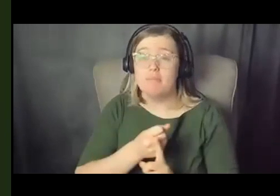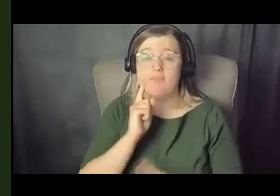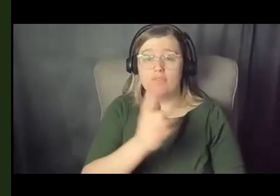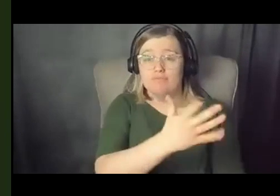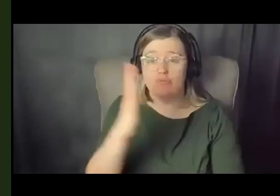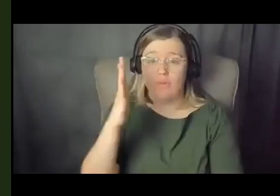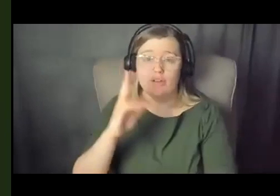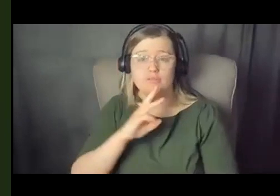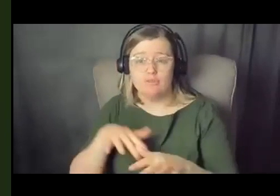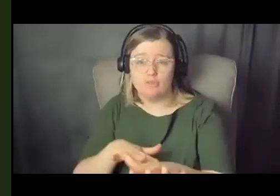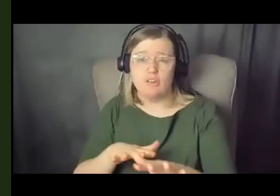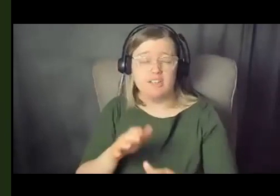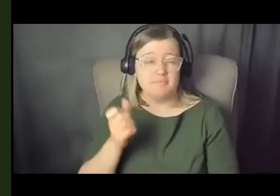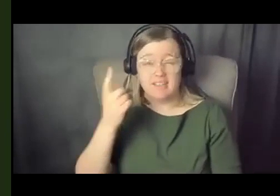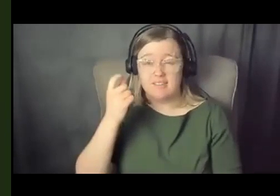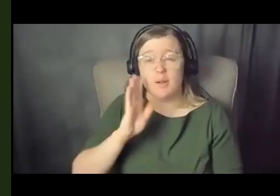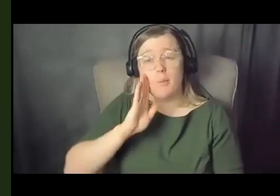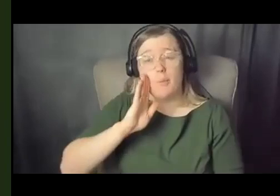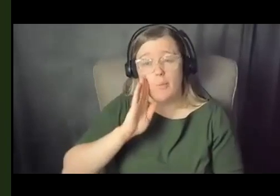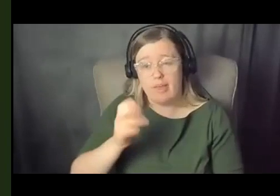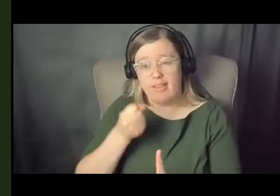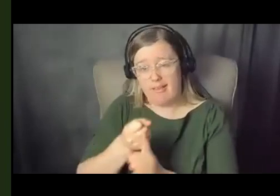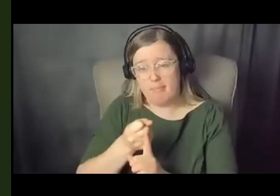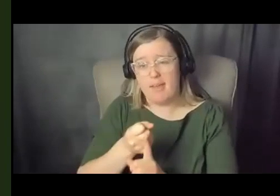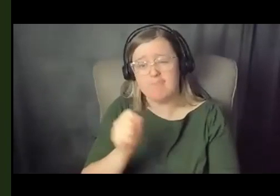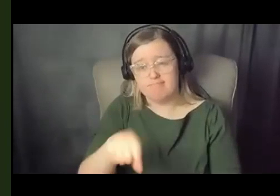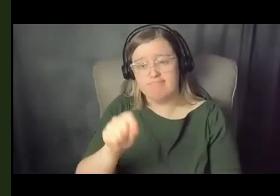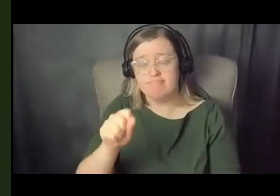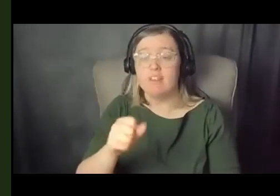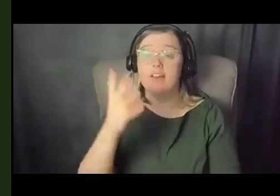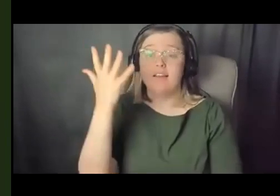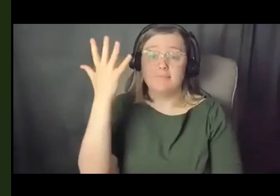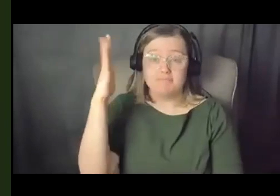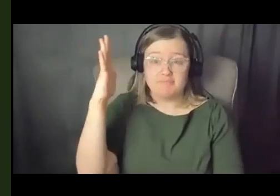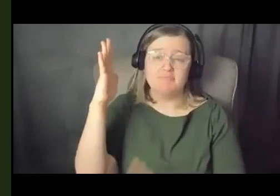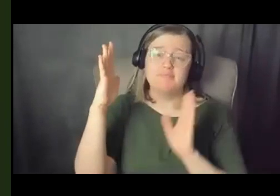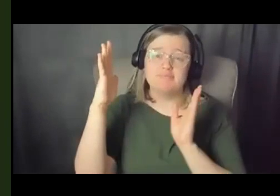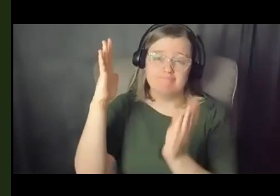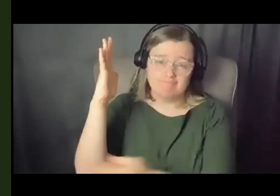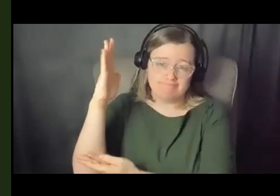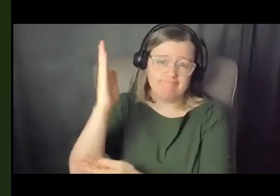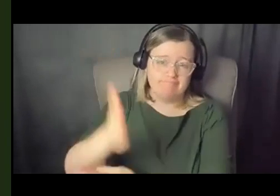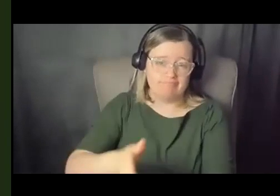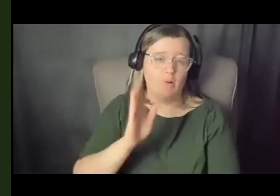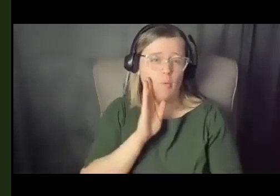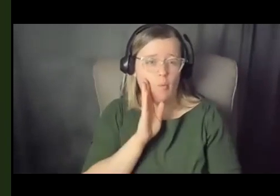I just want to be Frank about that, we will need to take trees down, affecting vegetation, doing instream work.